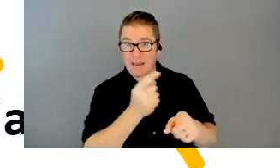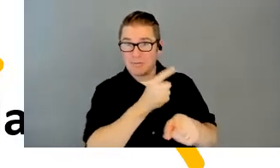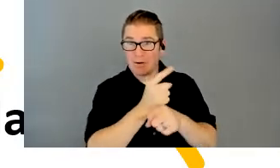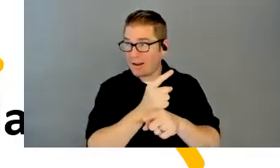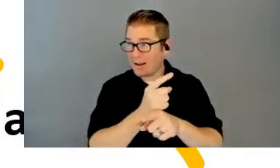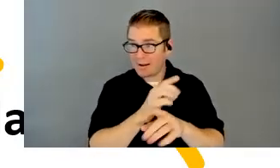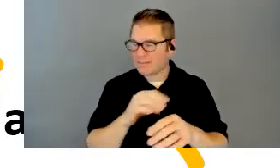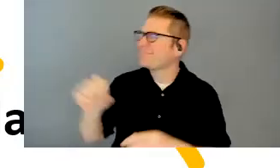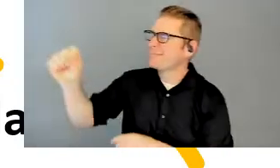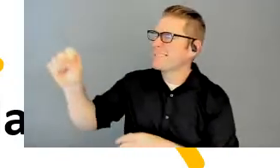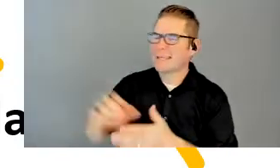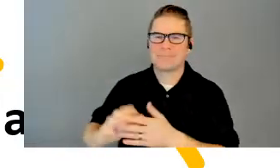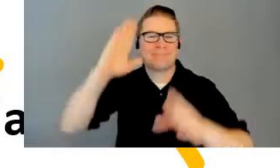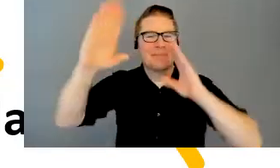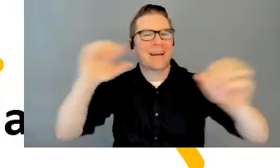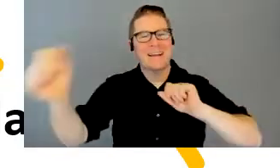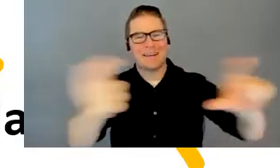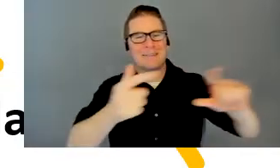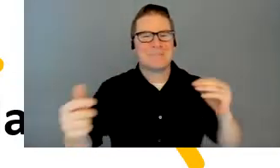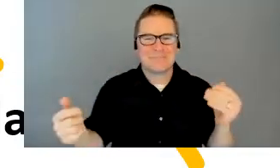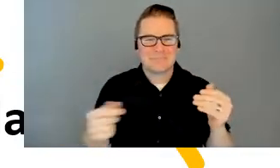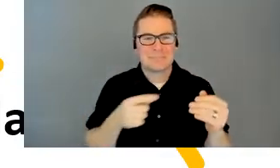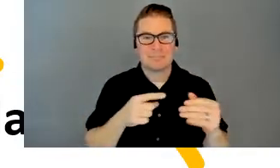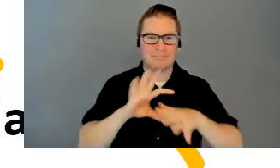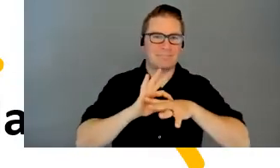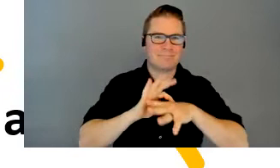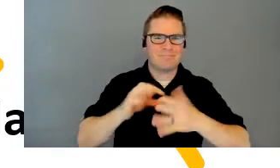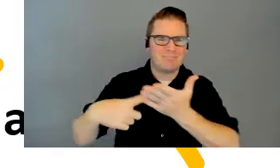So before I kind of get into the content of the actual slide,